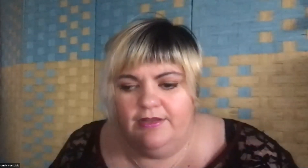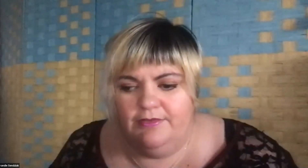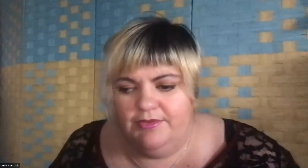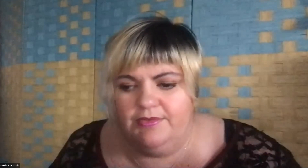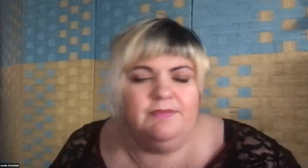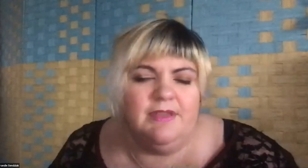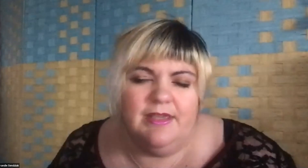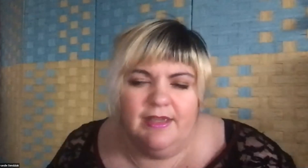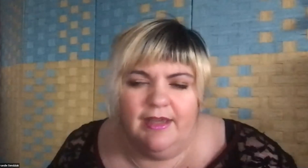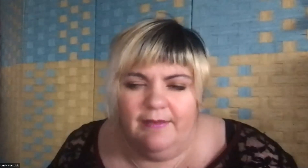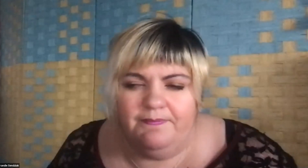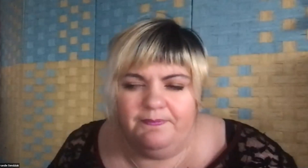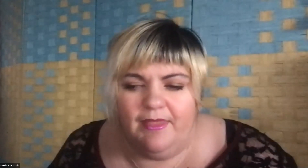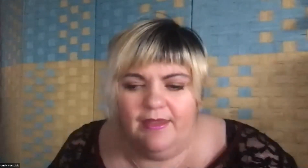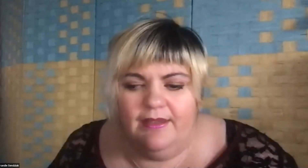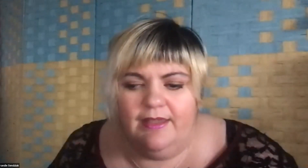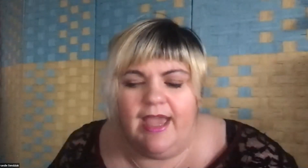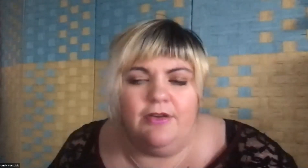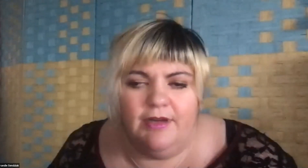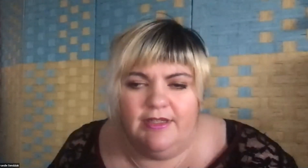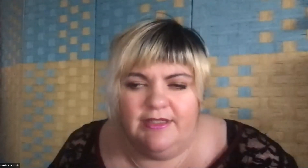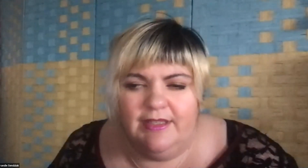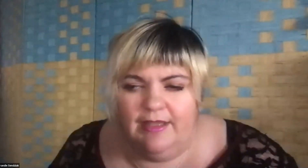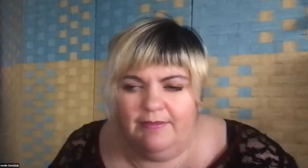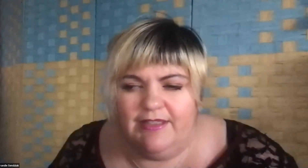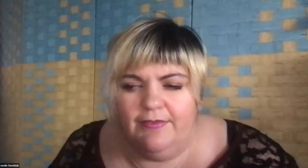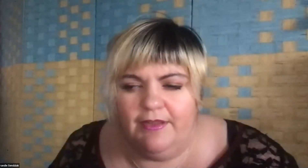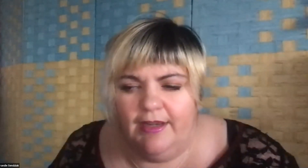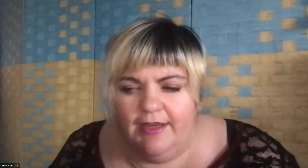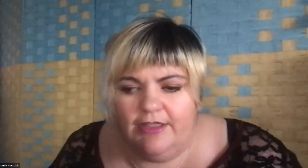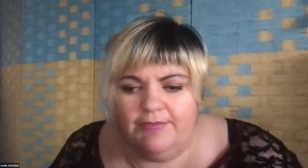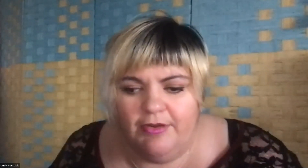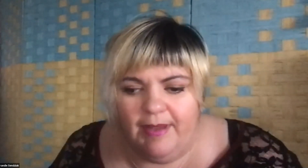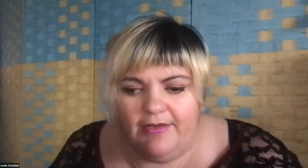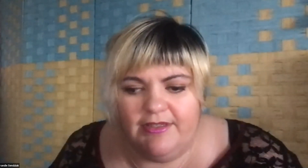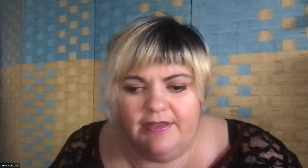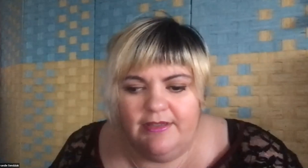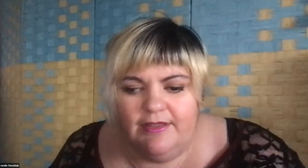hospital and just to make sure that you won't be facing